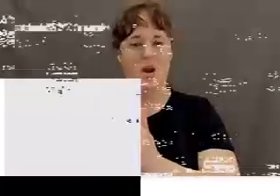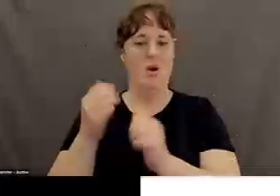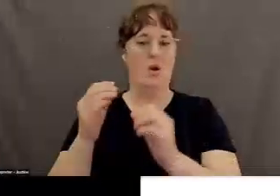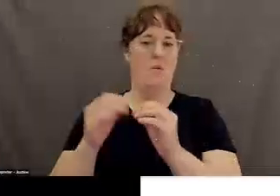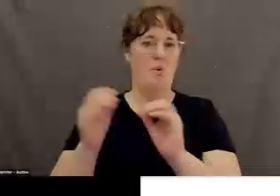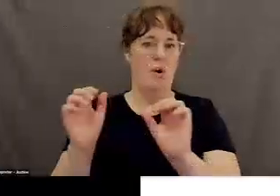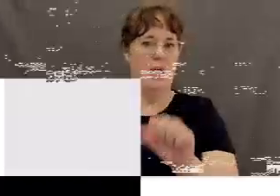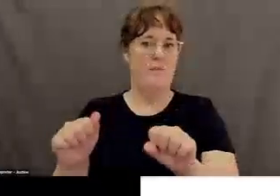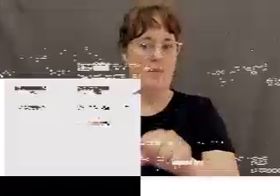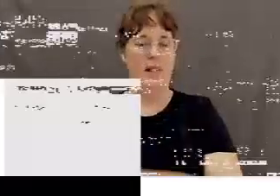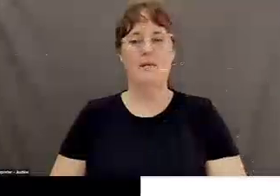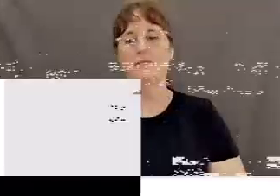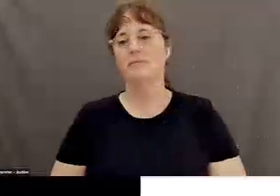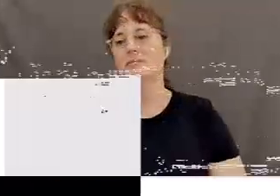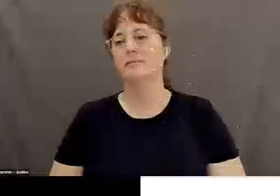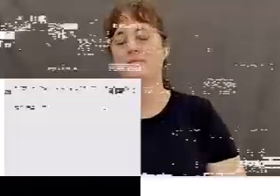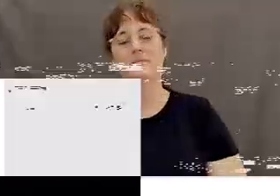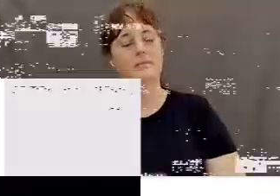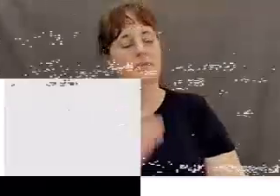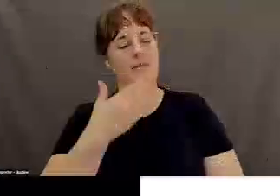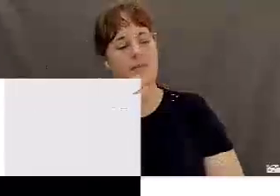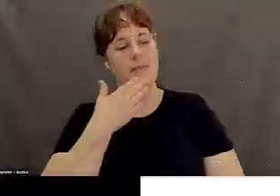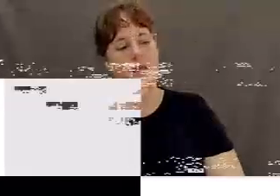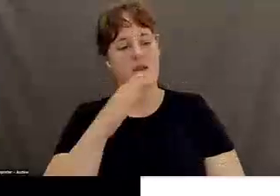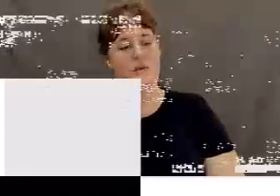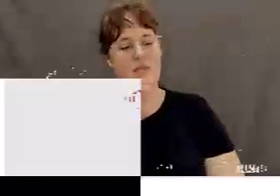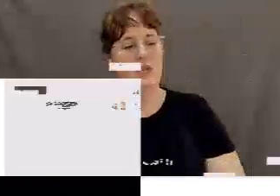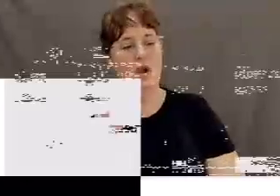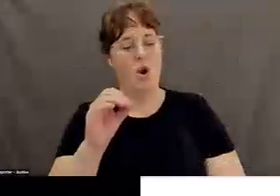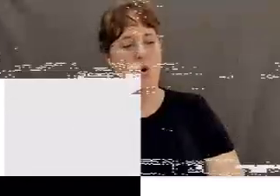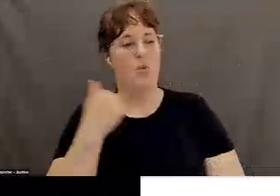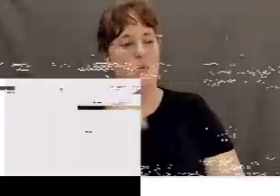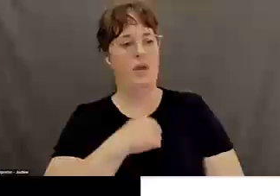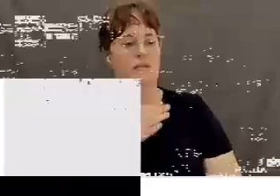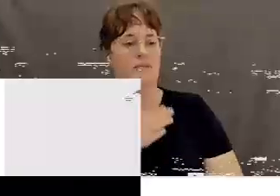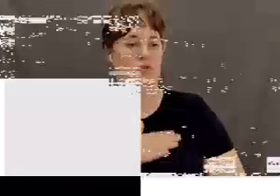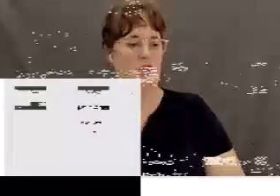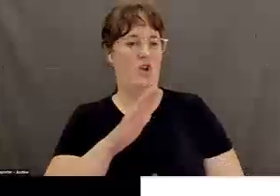Boardroom: Thank you, CEO. We also appreciate your leadership in this. I know it's, not the…